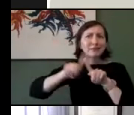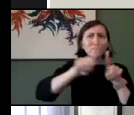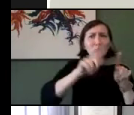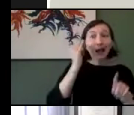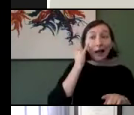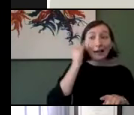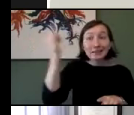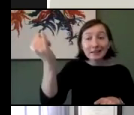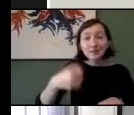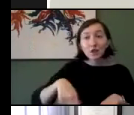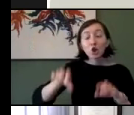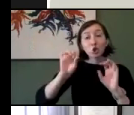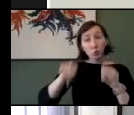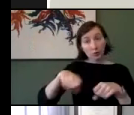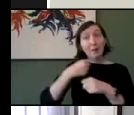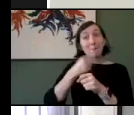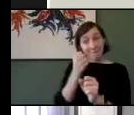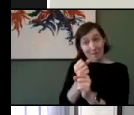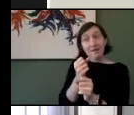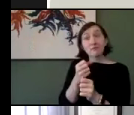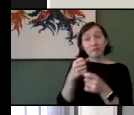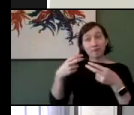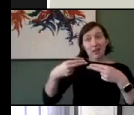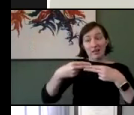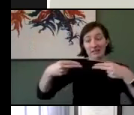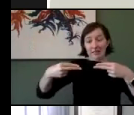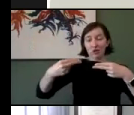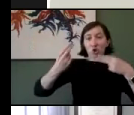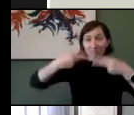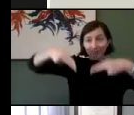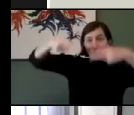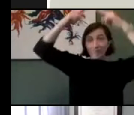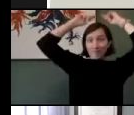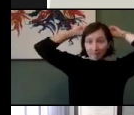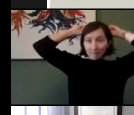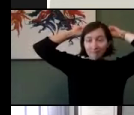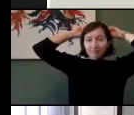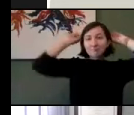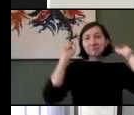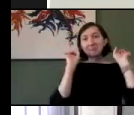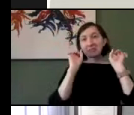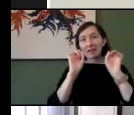to connect the loops behind the head. That could be a large plastic or vinyl clip;